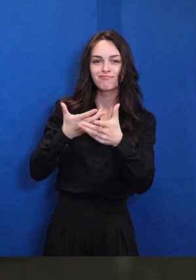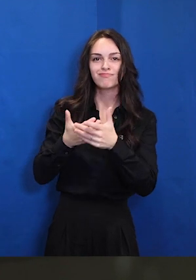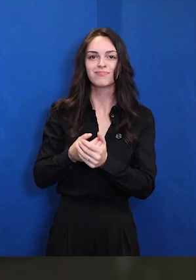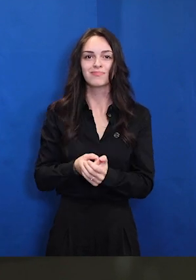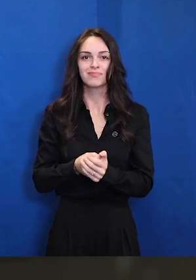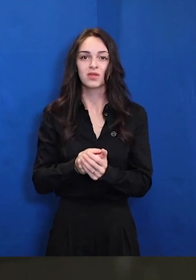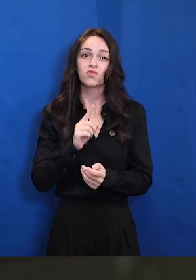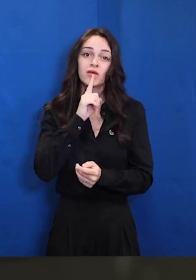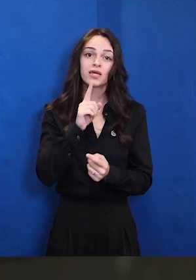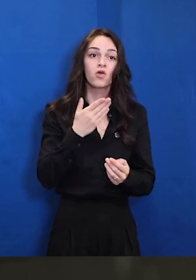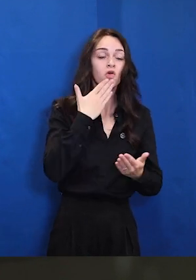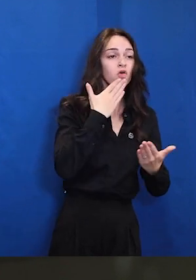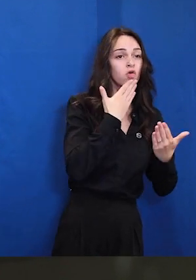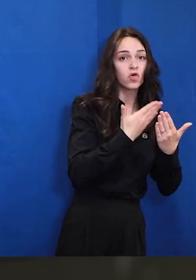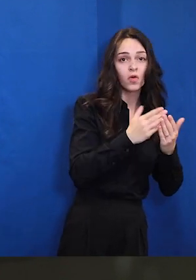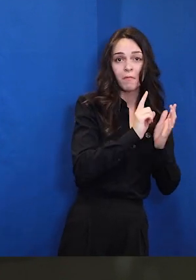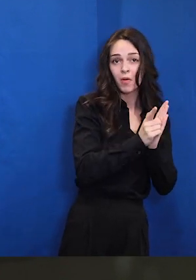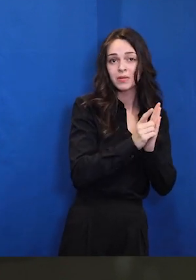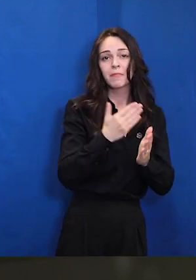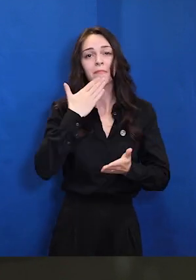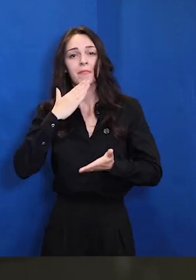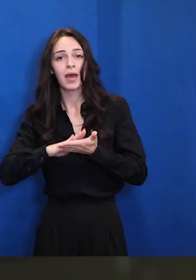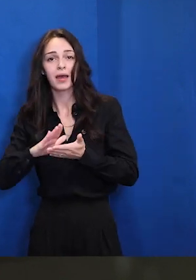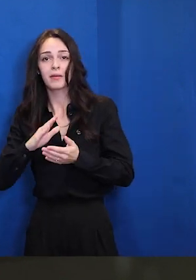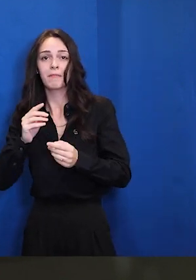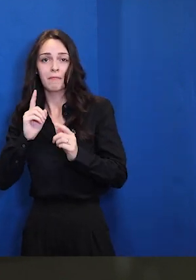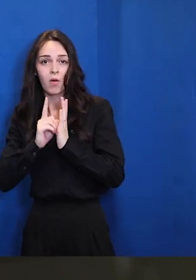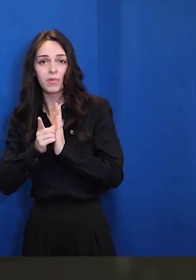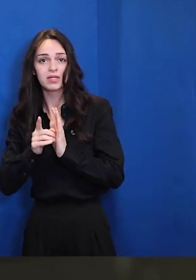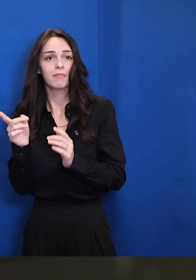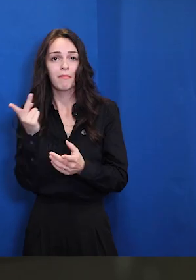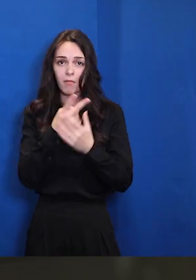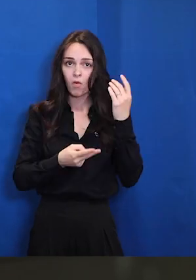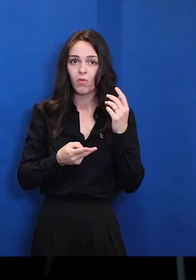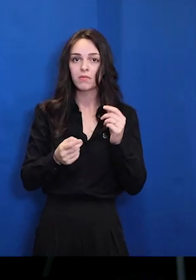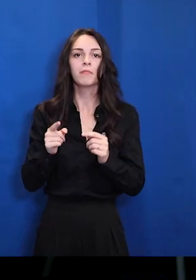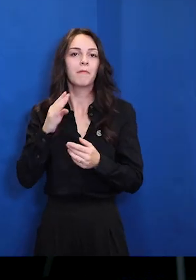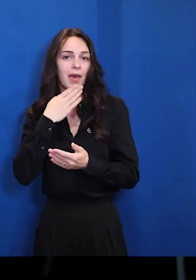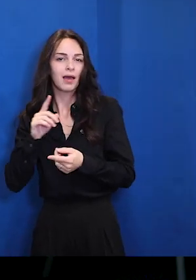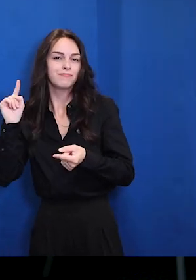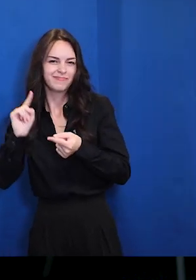or accomplishments. And even those bad moments of which I hope there are few. Choose wisely the people